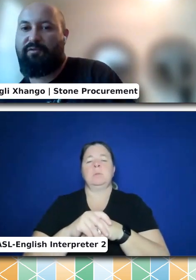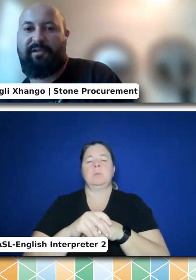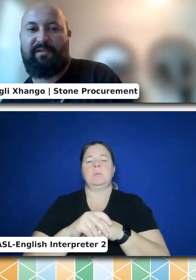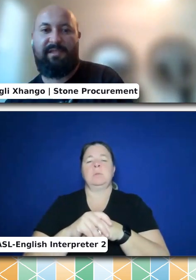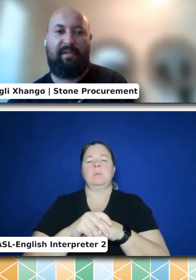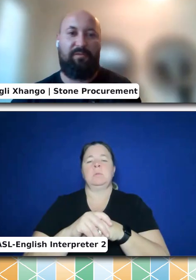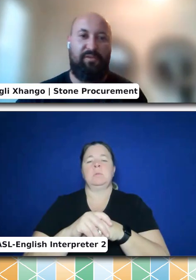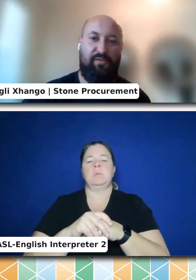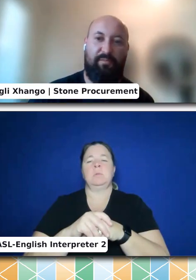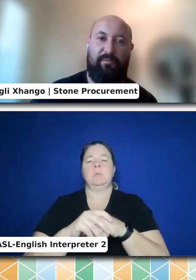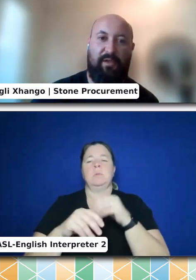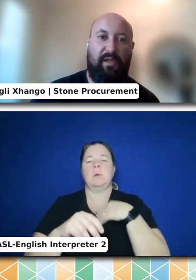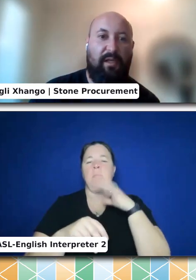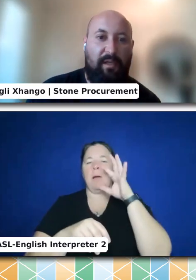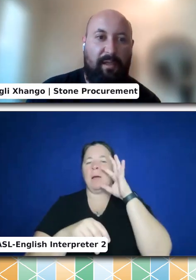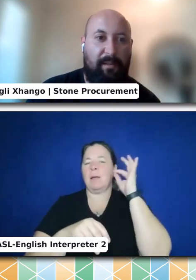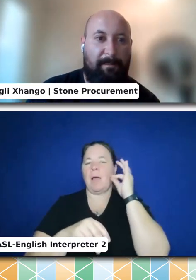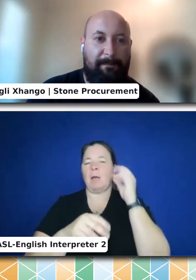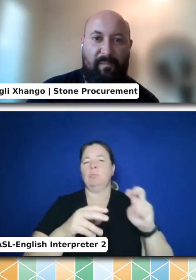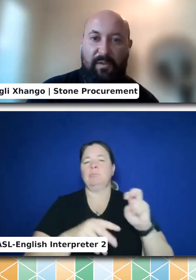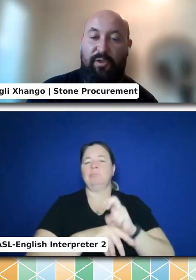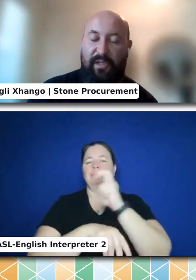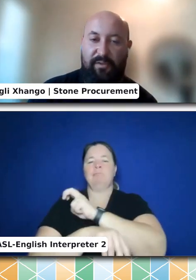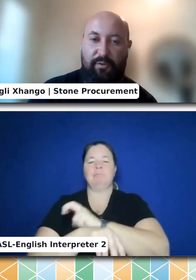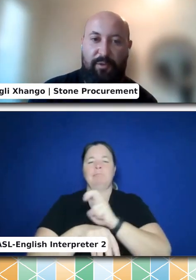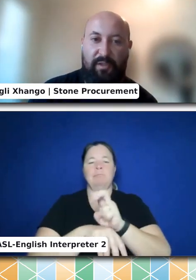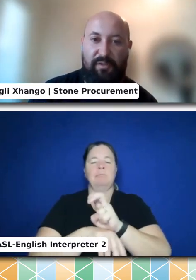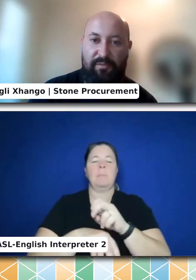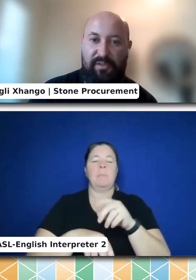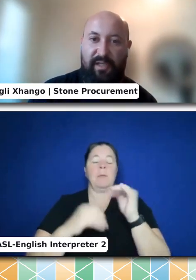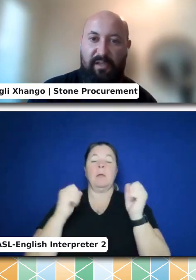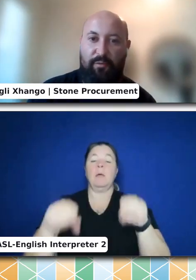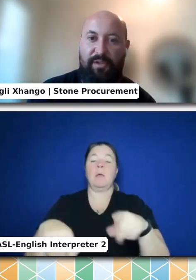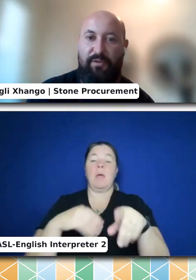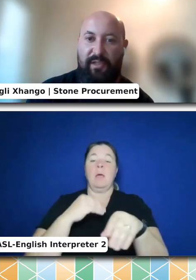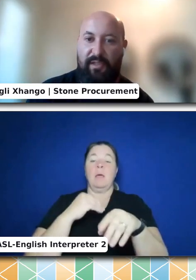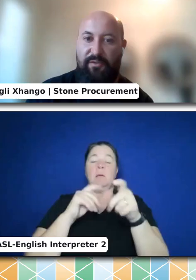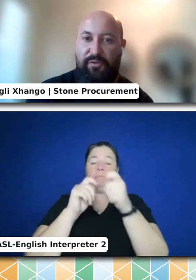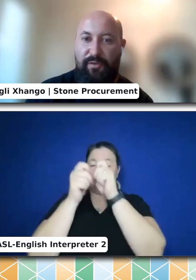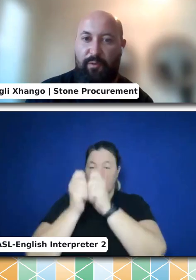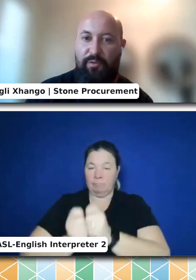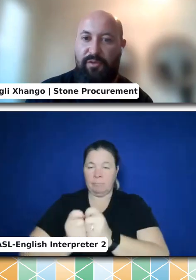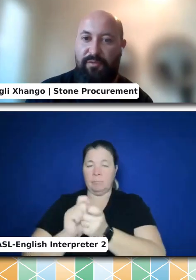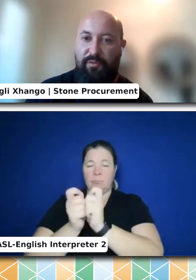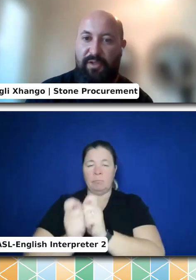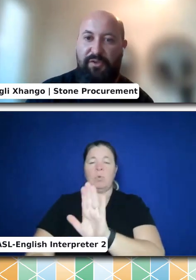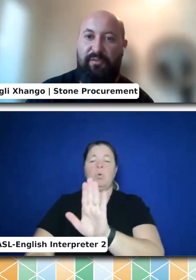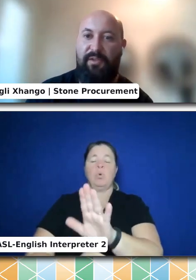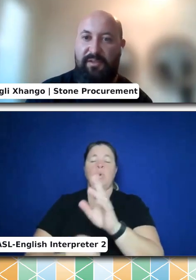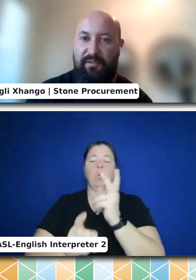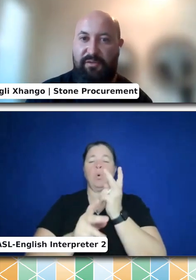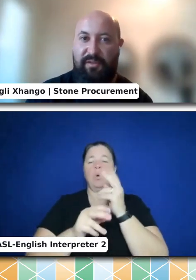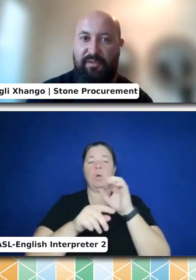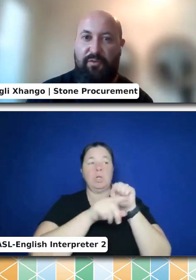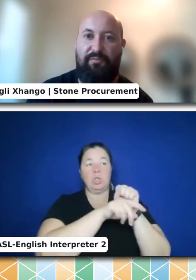Sorry, guys, my calendar's just jumping around. Um, you can edit your product, services, and categories, you can edit your ship to or service location, plus the indices served.